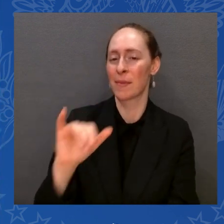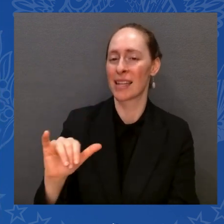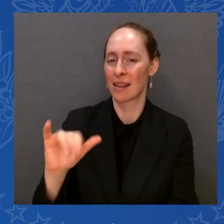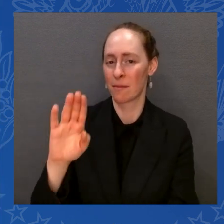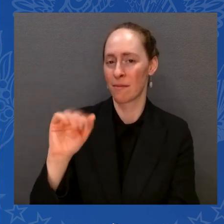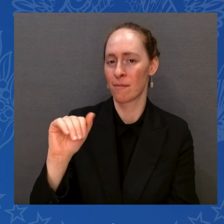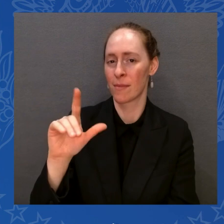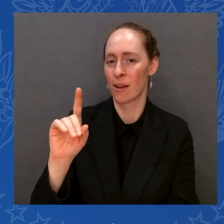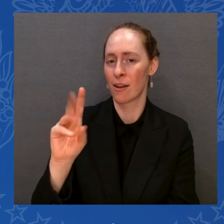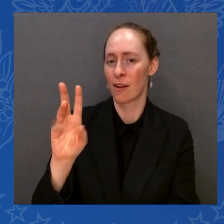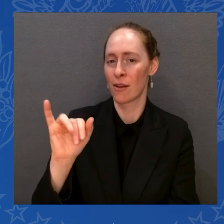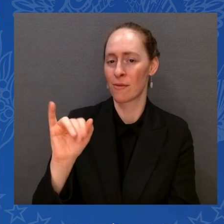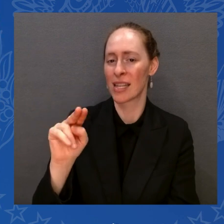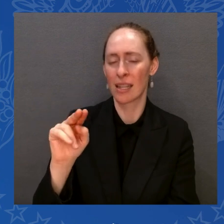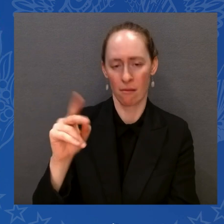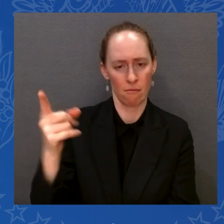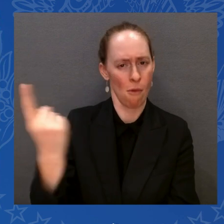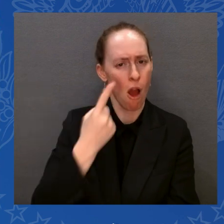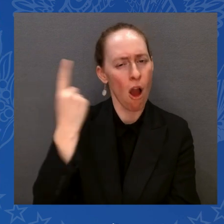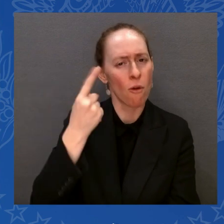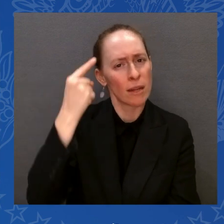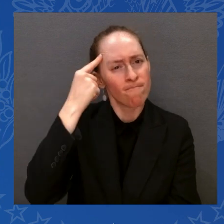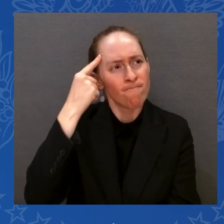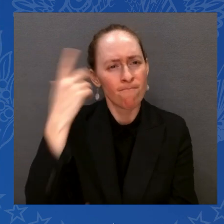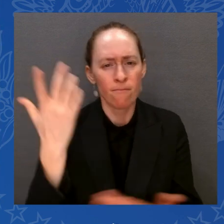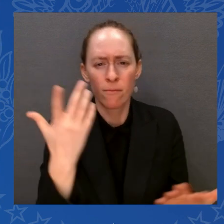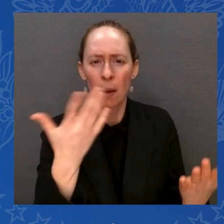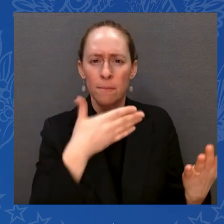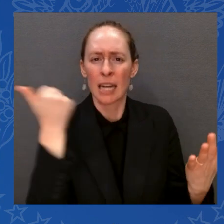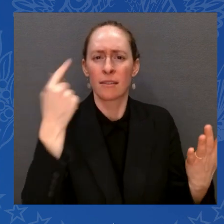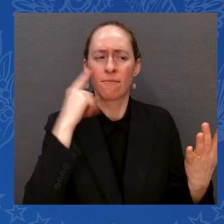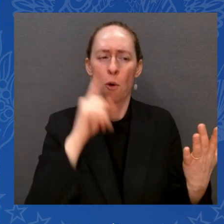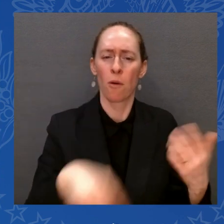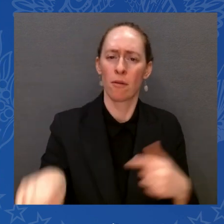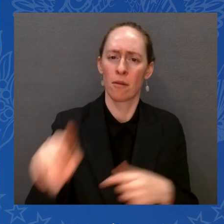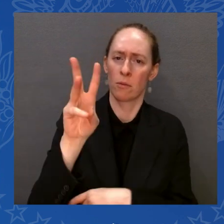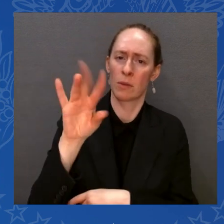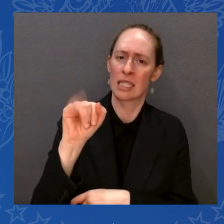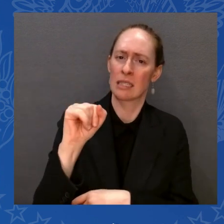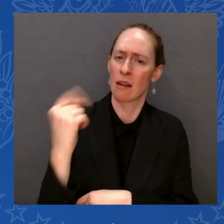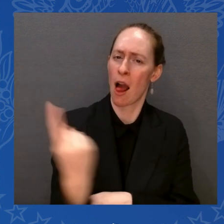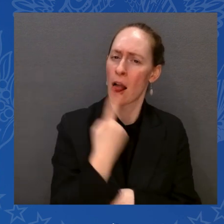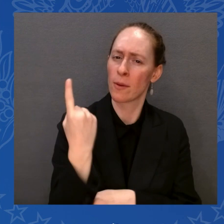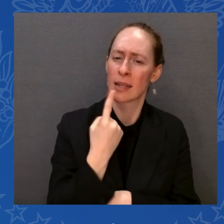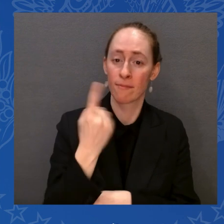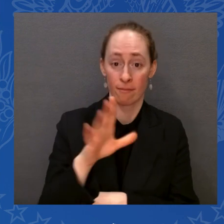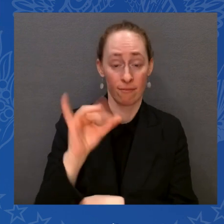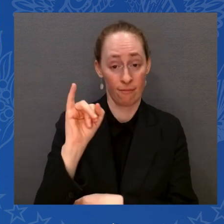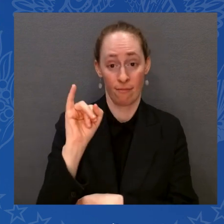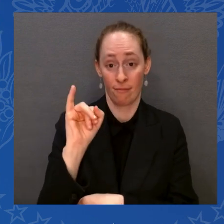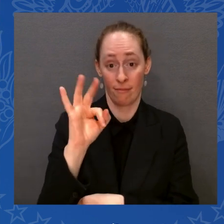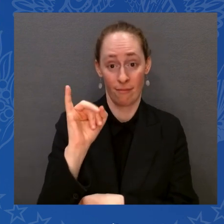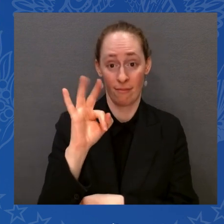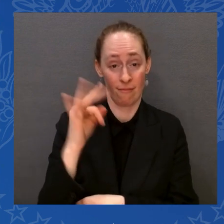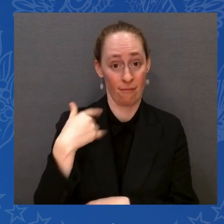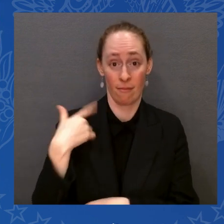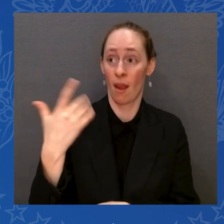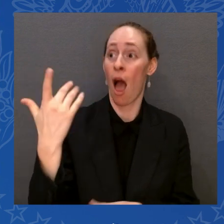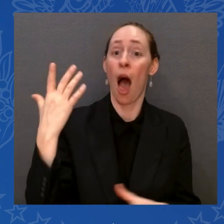with the word "Wisconsin," I get a note from Tammy. But all kidding aside, she's incredible. Before we get started, I want to take a moment to --